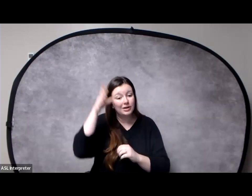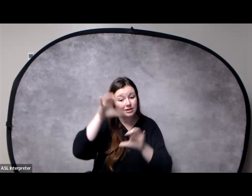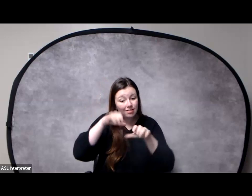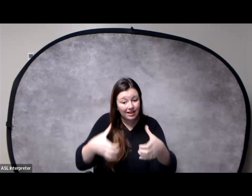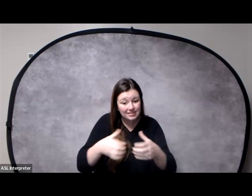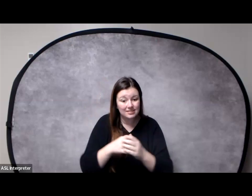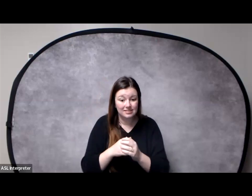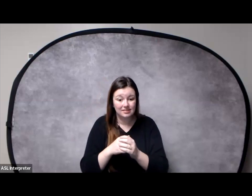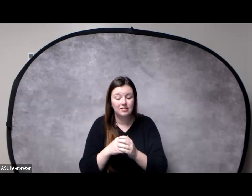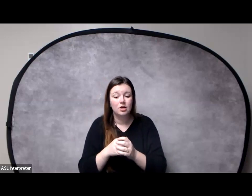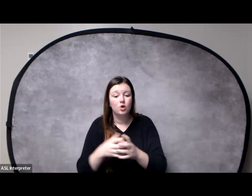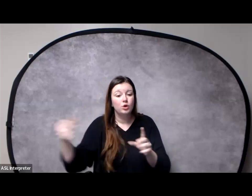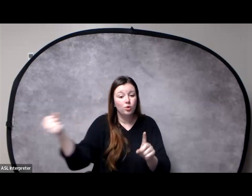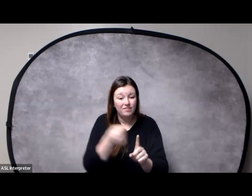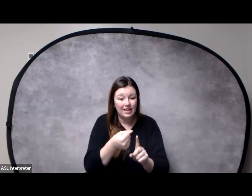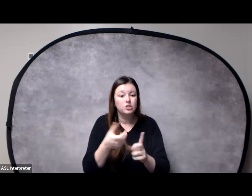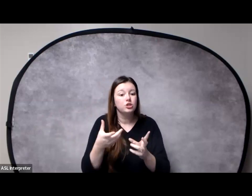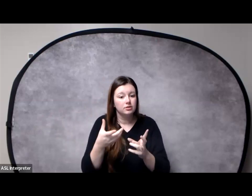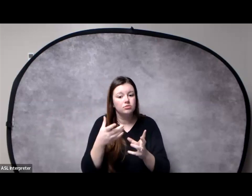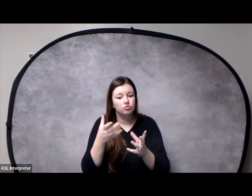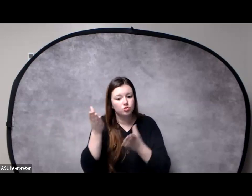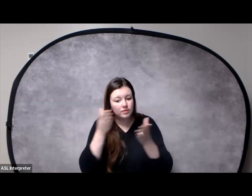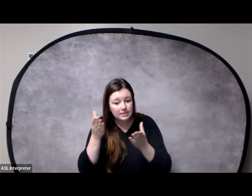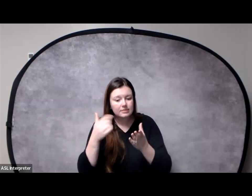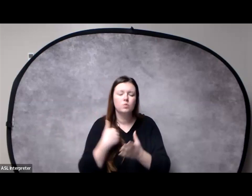What we're trying to do is ensure that parents, children, and other qualified individuals